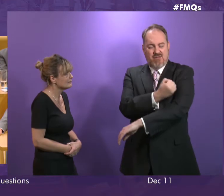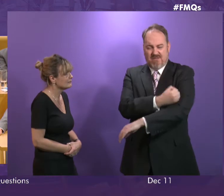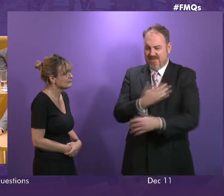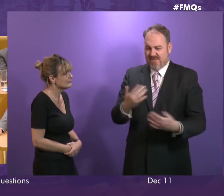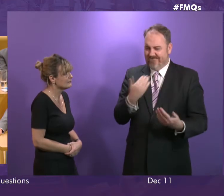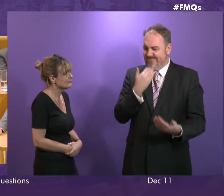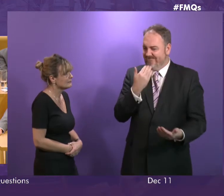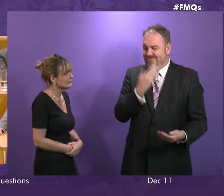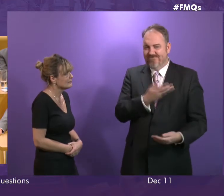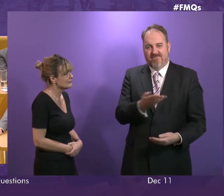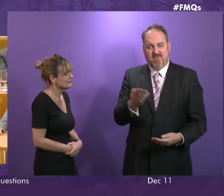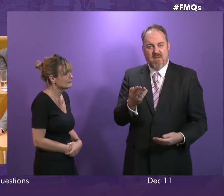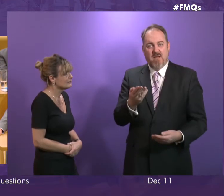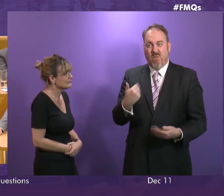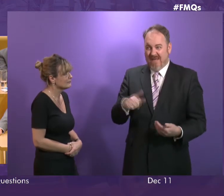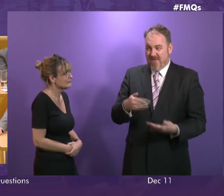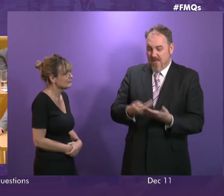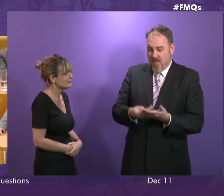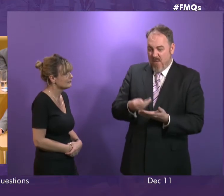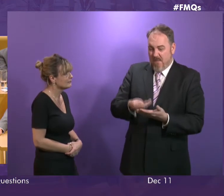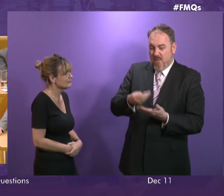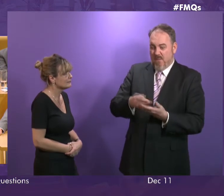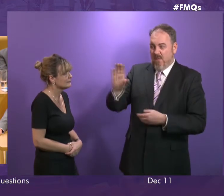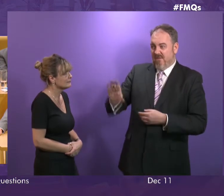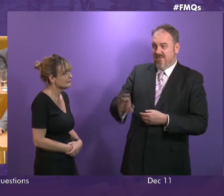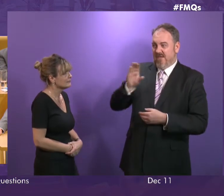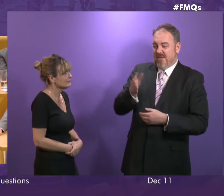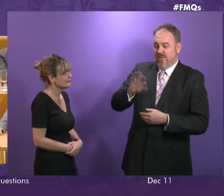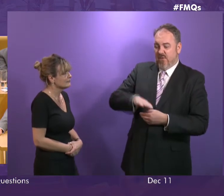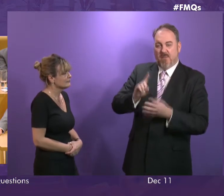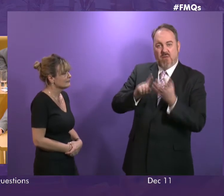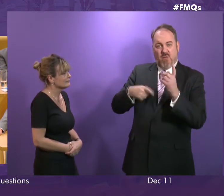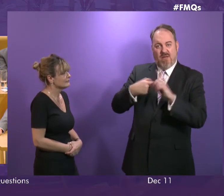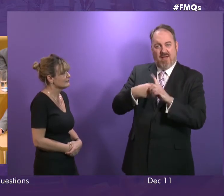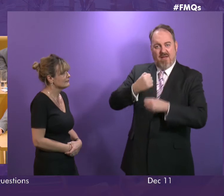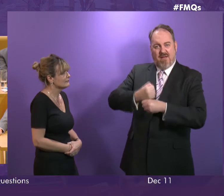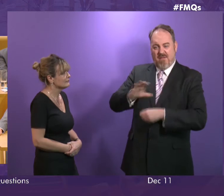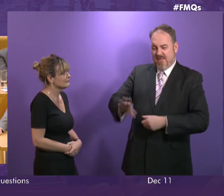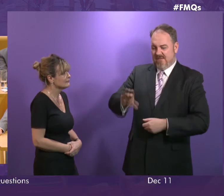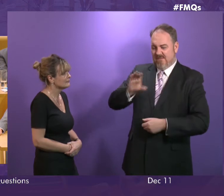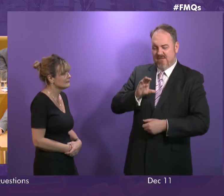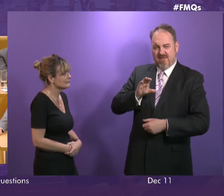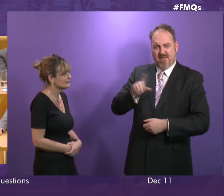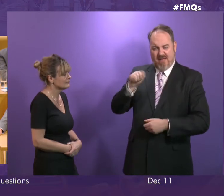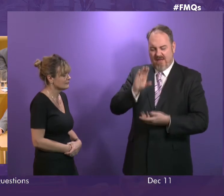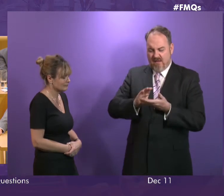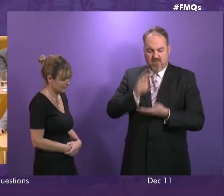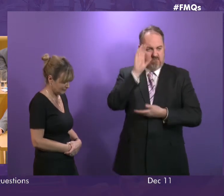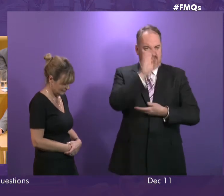Thanks to record national health service funding coming to Scotland from the United Kingdom Government, the SNP has the powers to end the underfunding of NHS Grampian. Will the